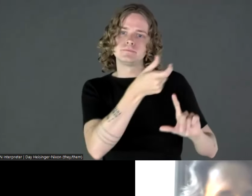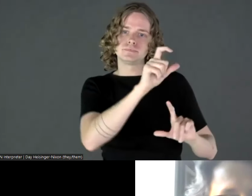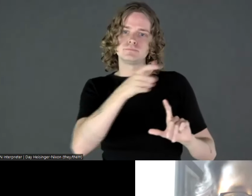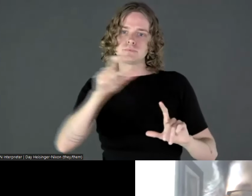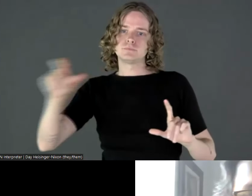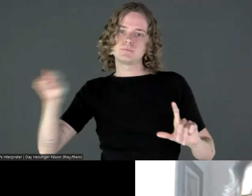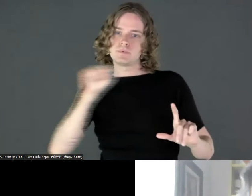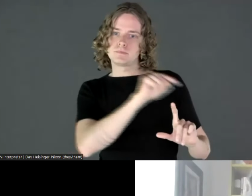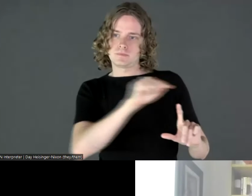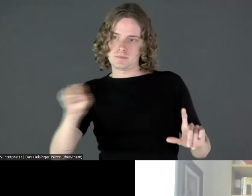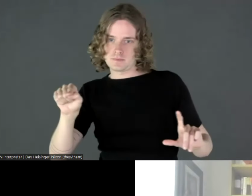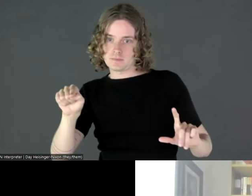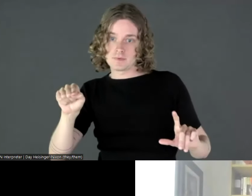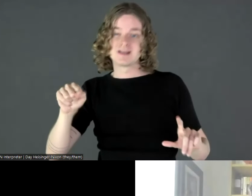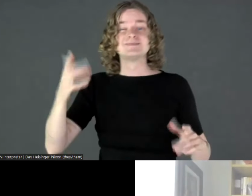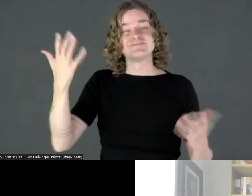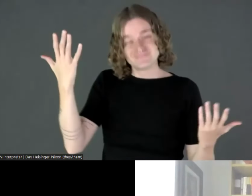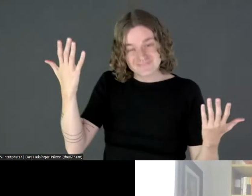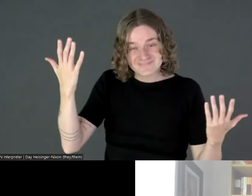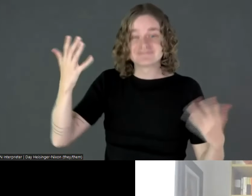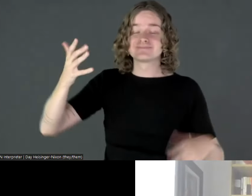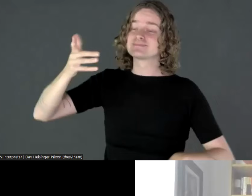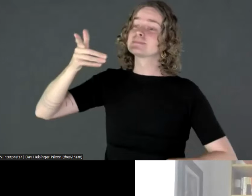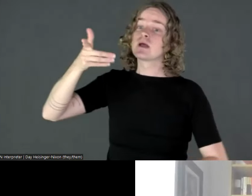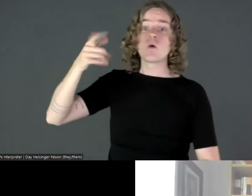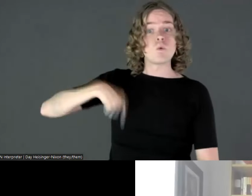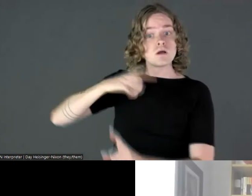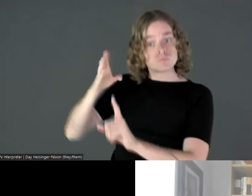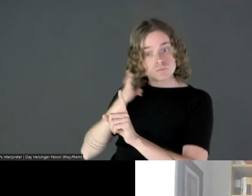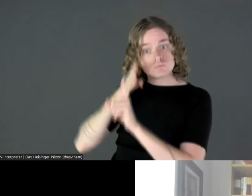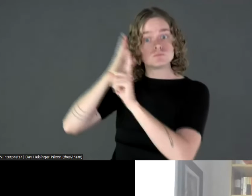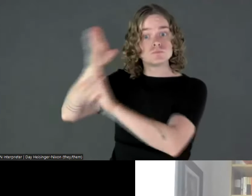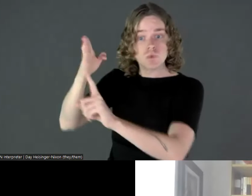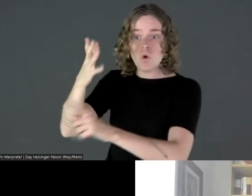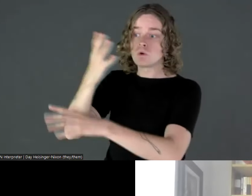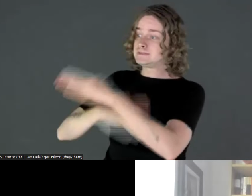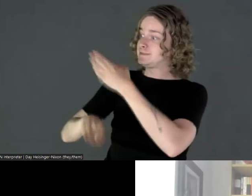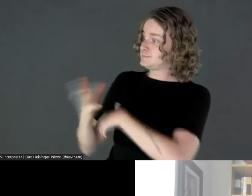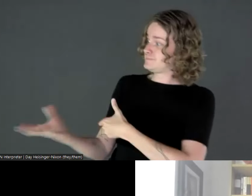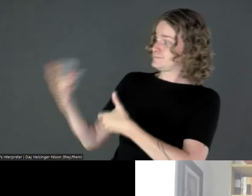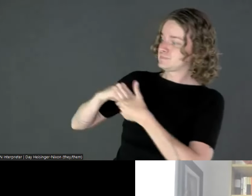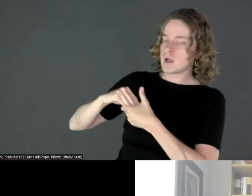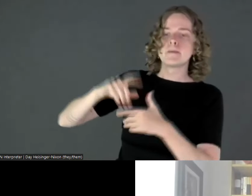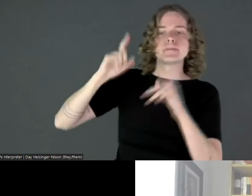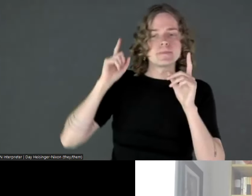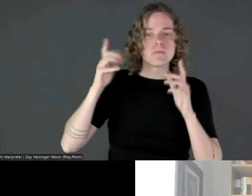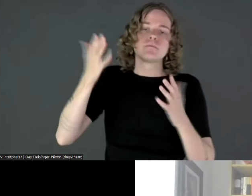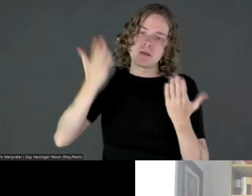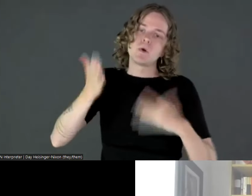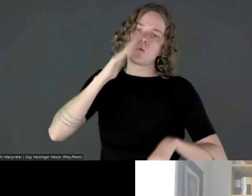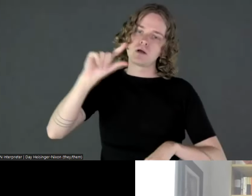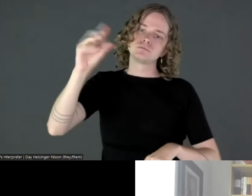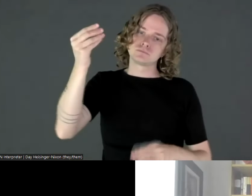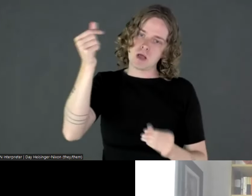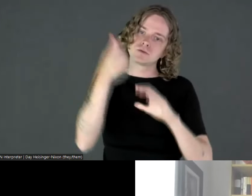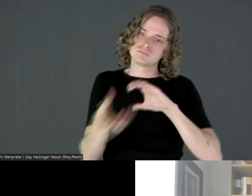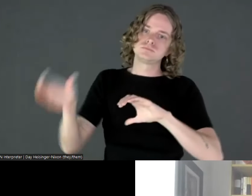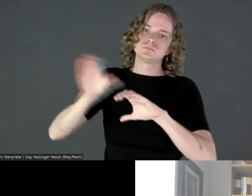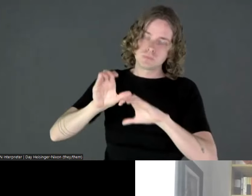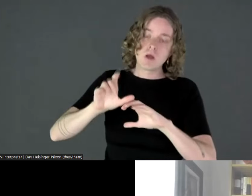extra cost attached. We should advocate for that. Those are areas that I think cluster teams and